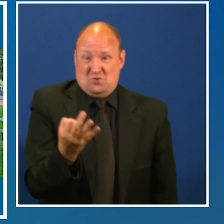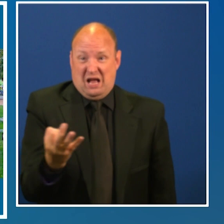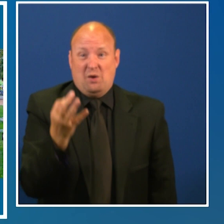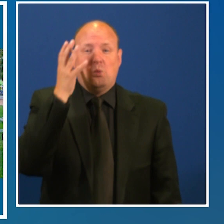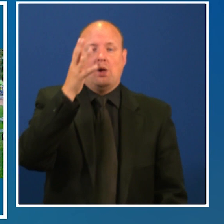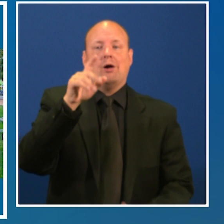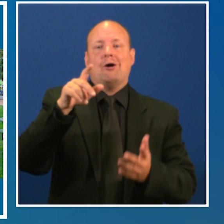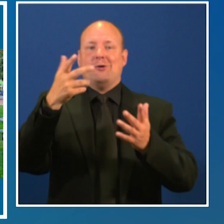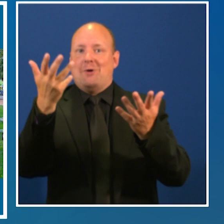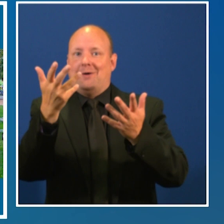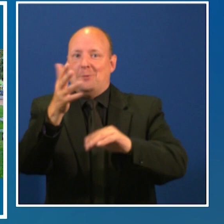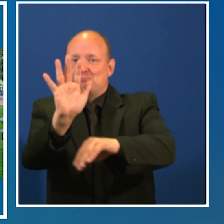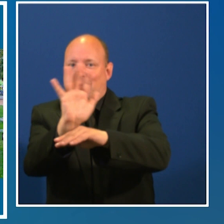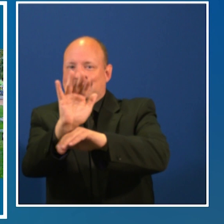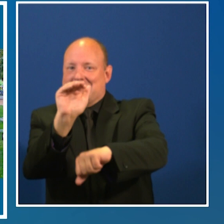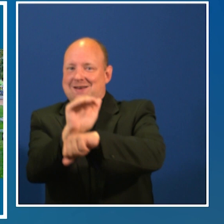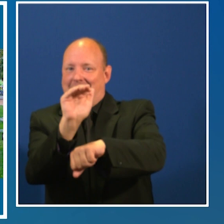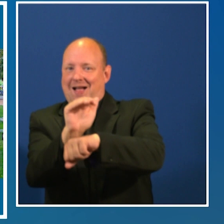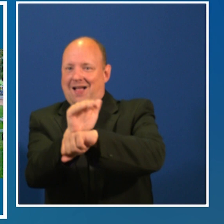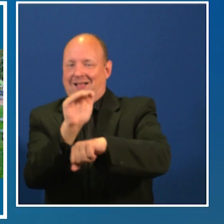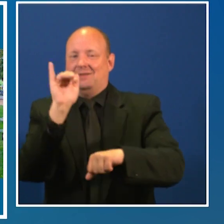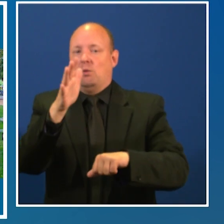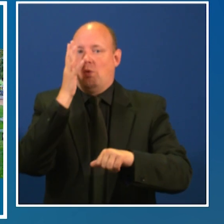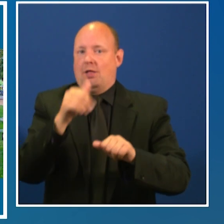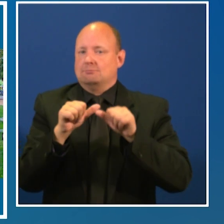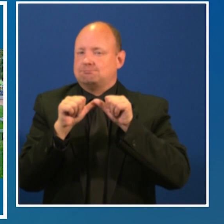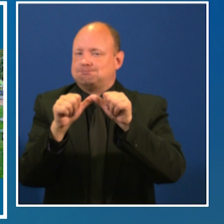Friday through August 27th at neighborhood and community parks